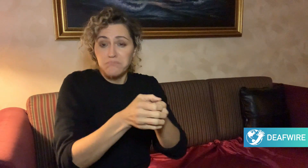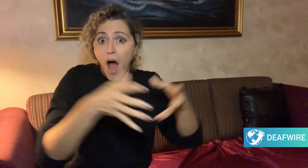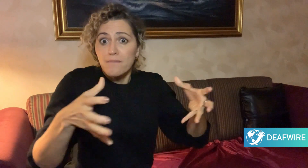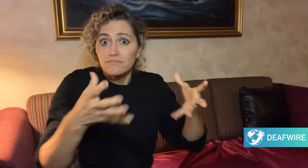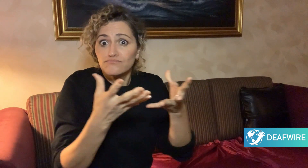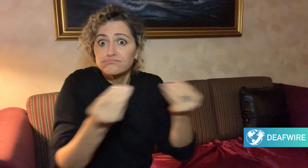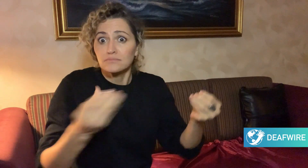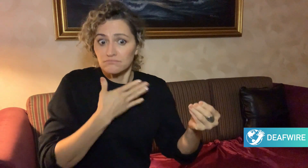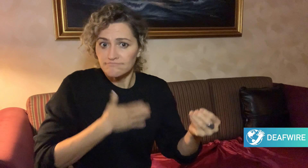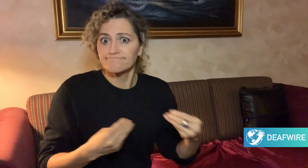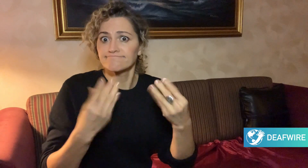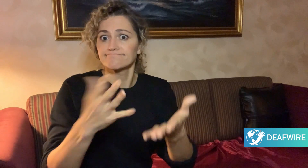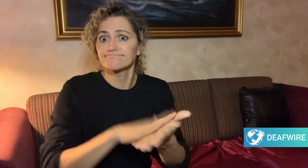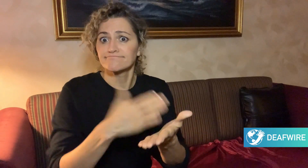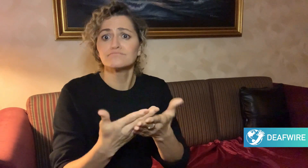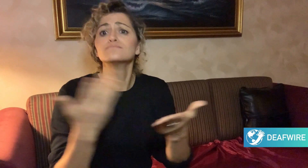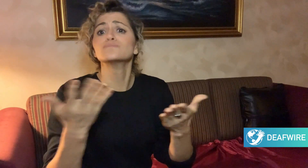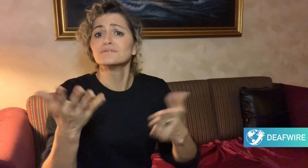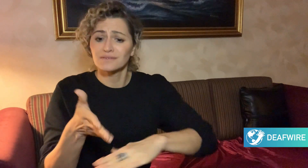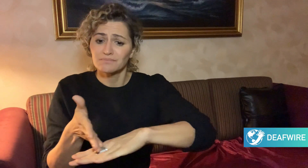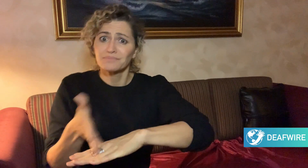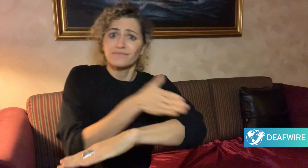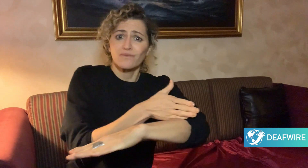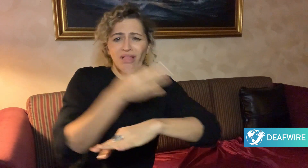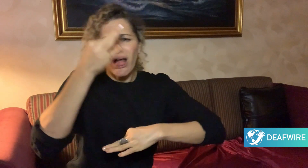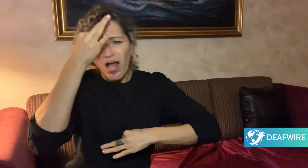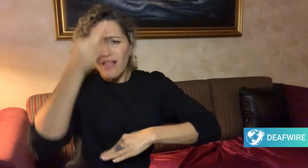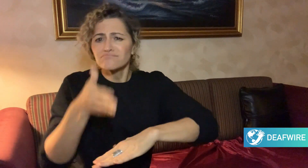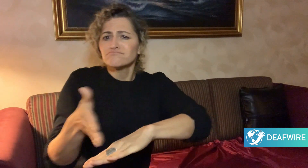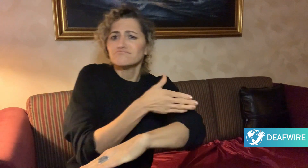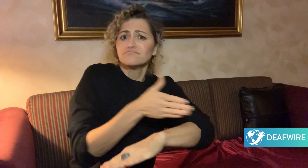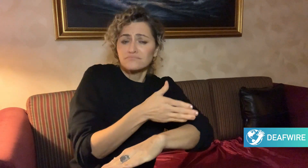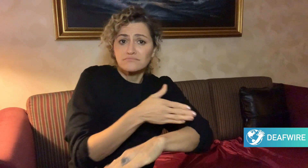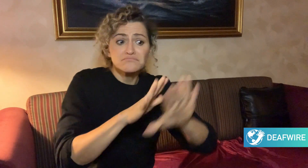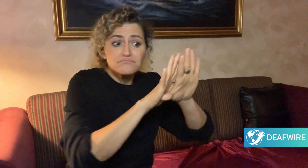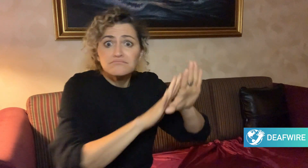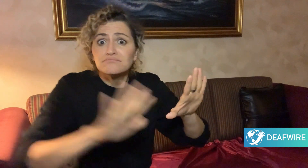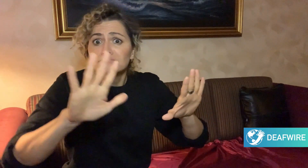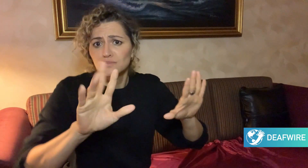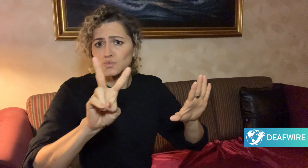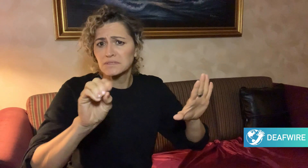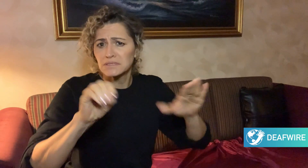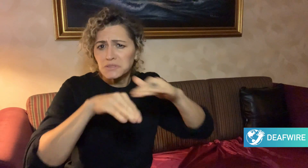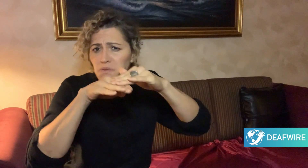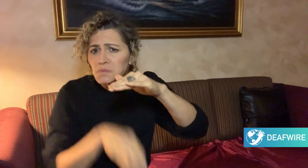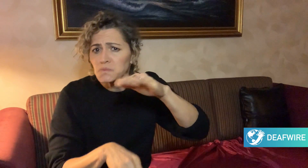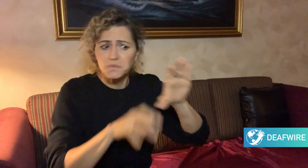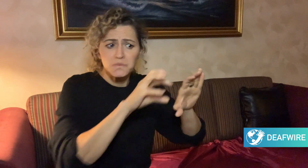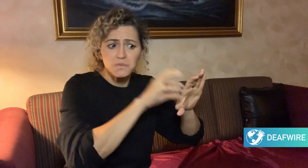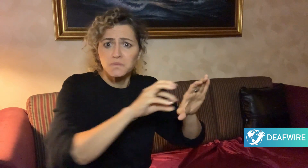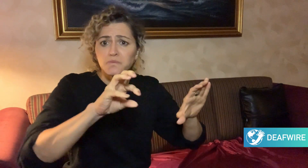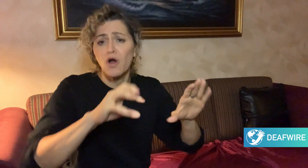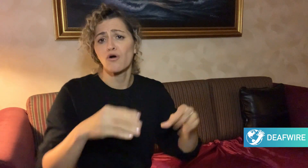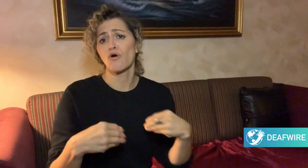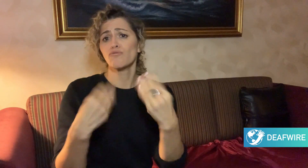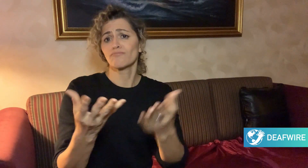interpreters before the pandemic. Several counties are now also